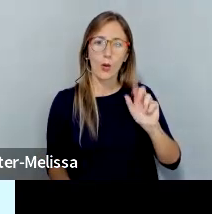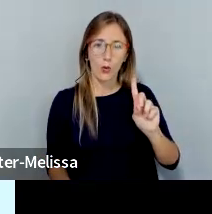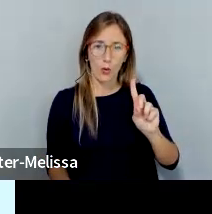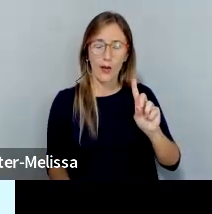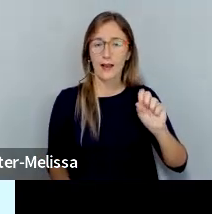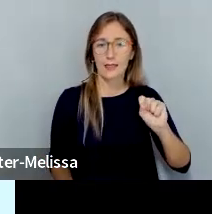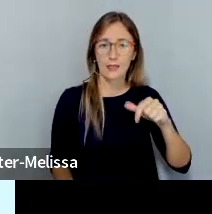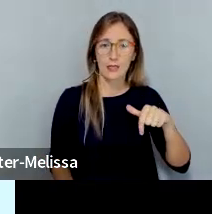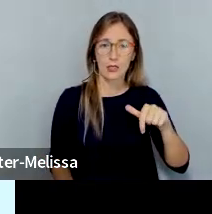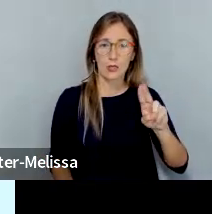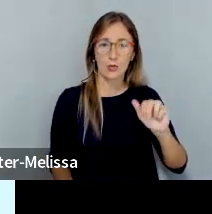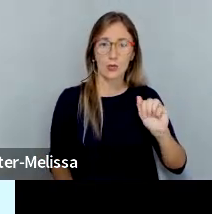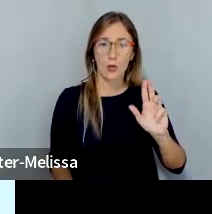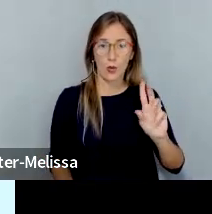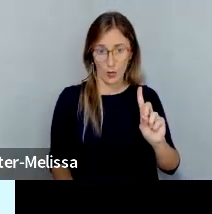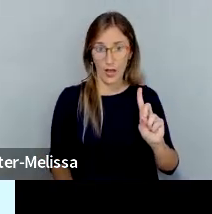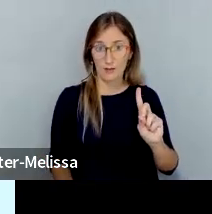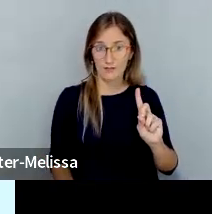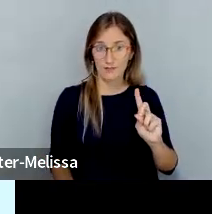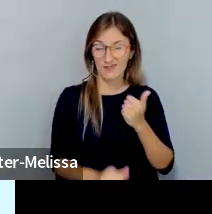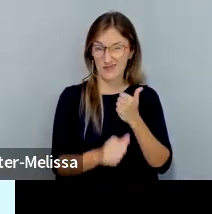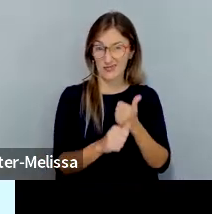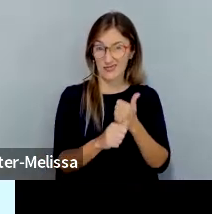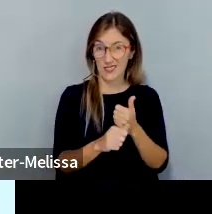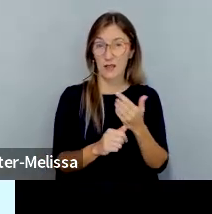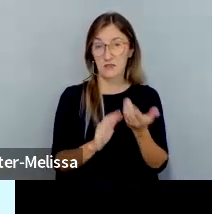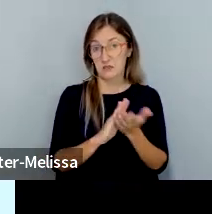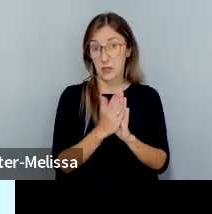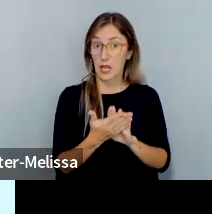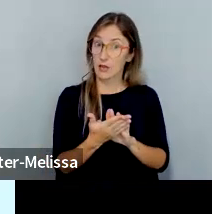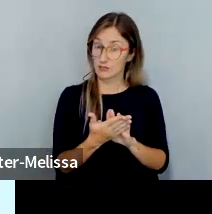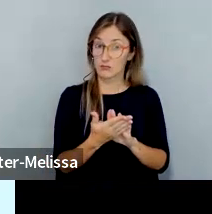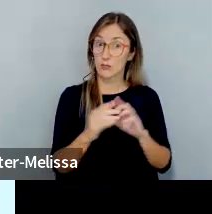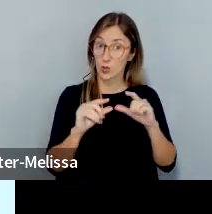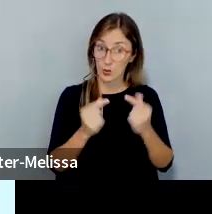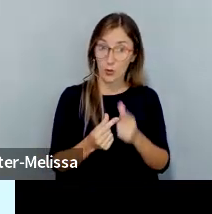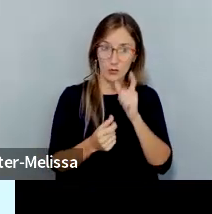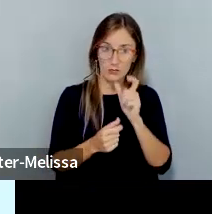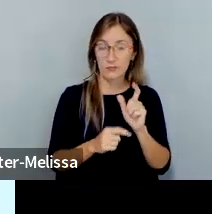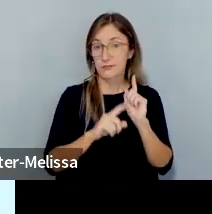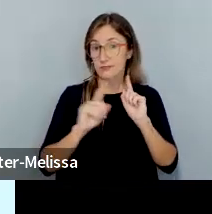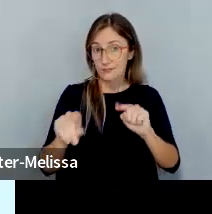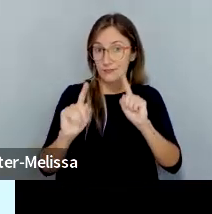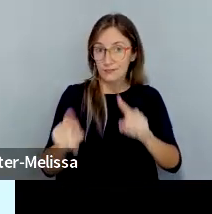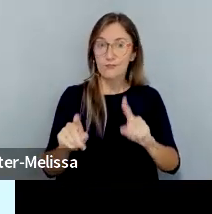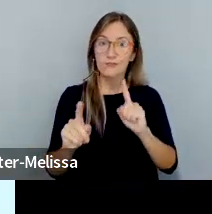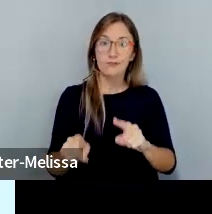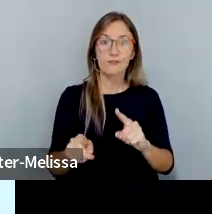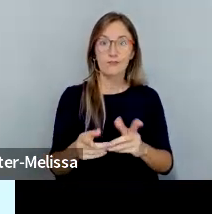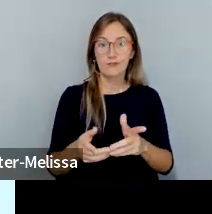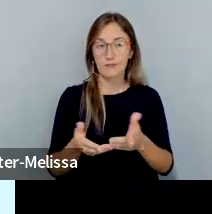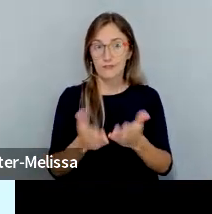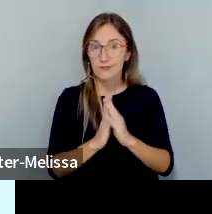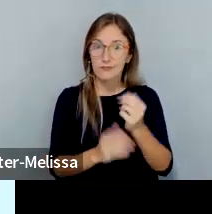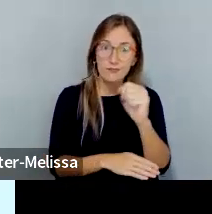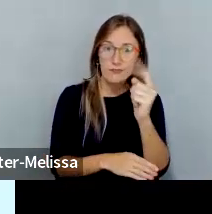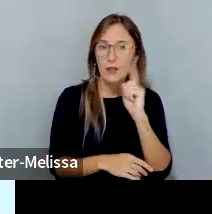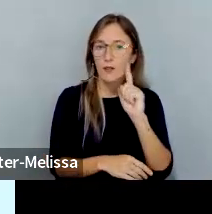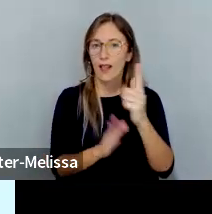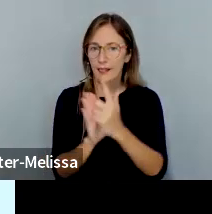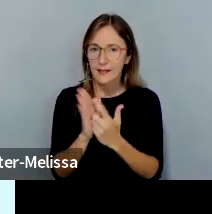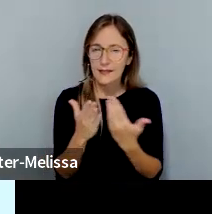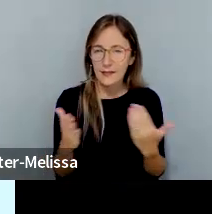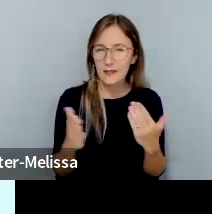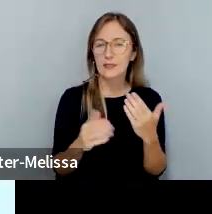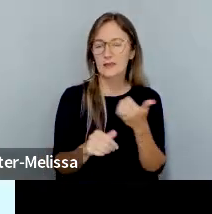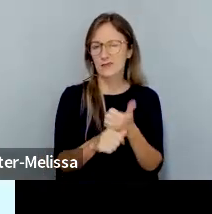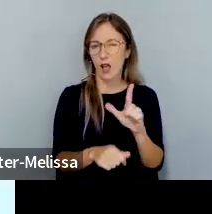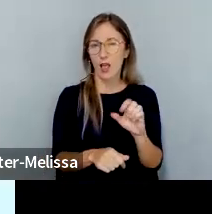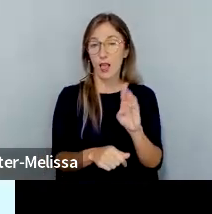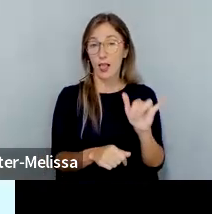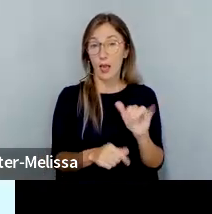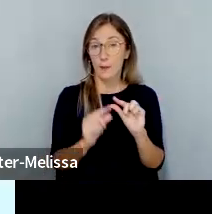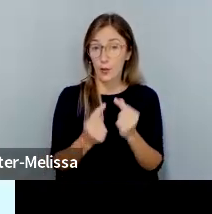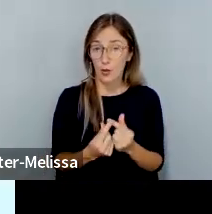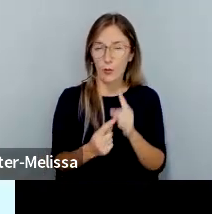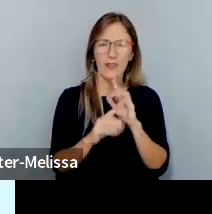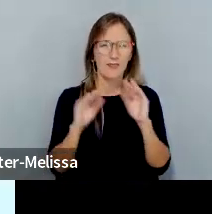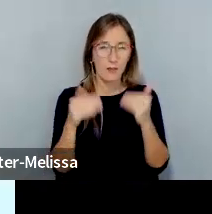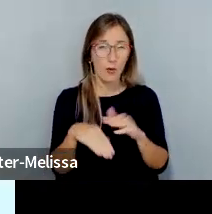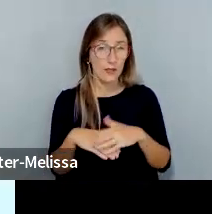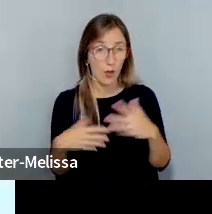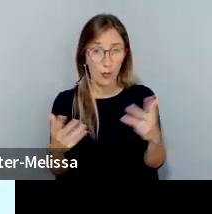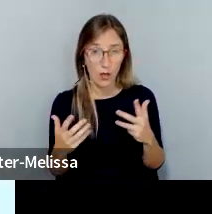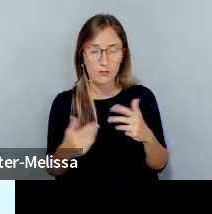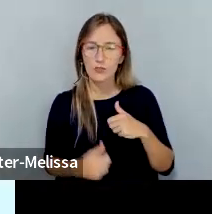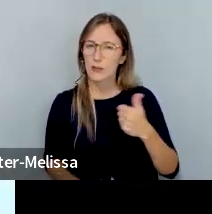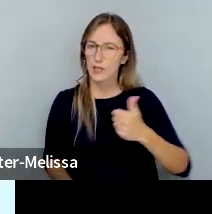a Lakota from Pine Ridge and was part of an organization called the Quad